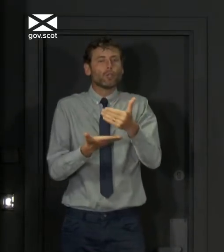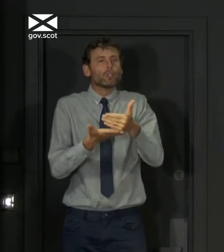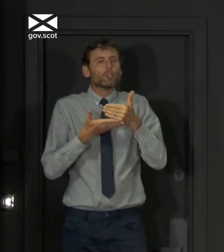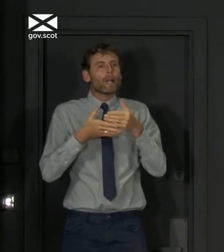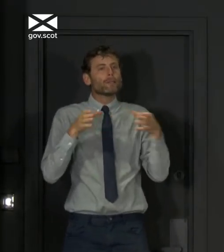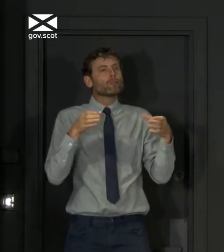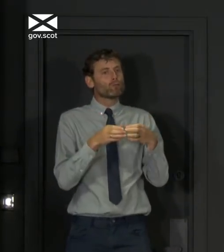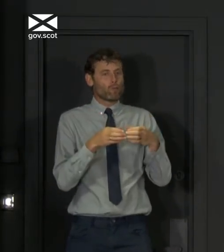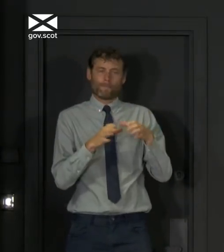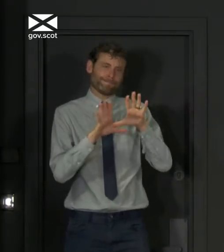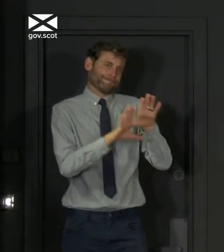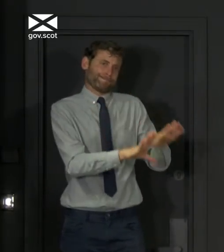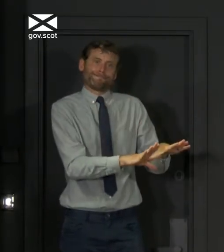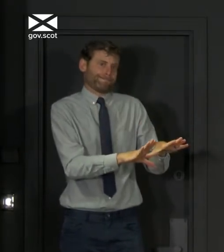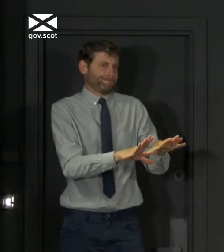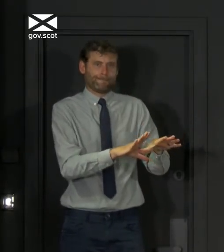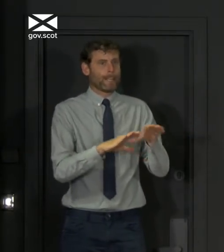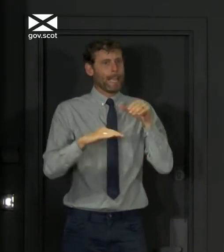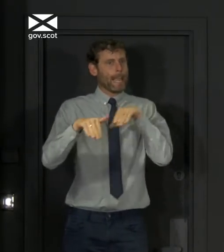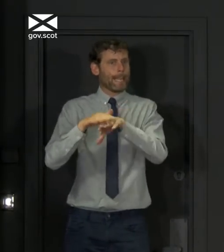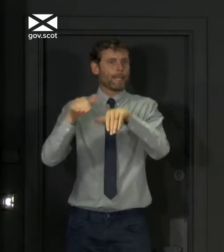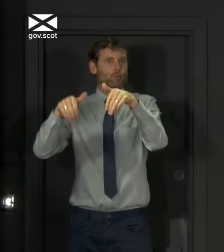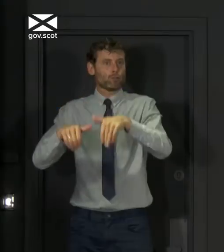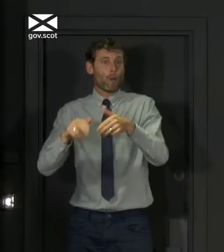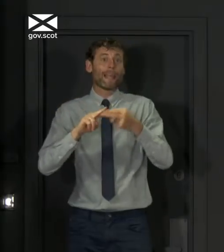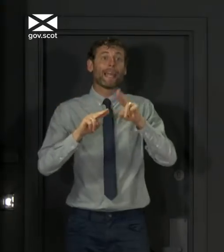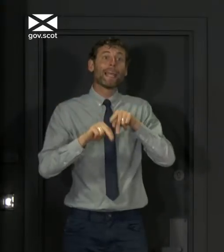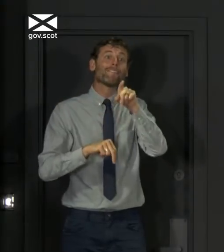If you are in either of these groups - or if you need extra support - then you can have